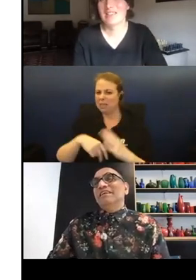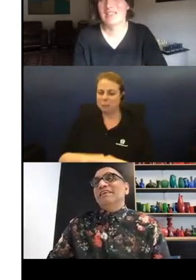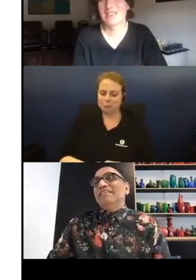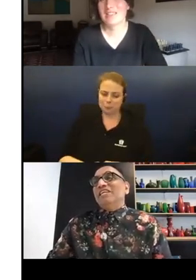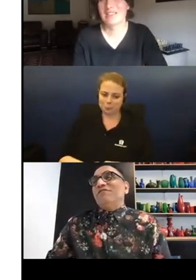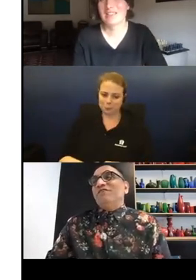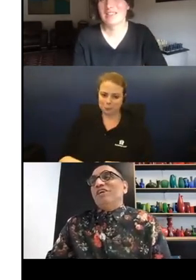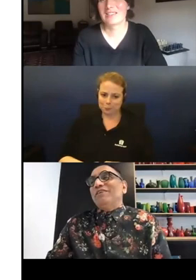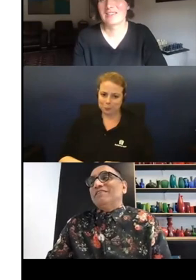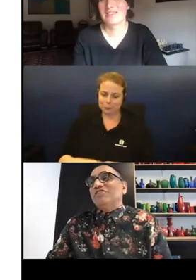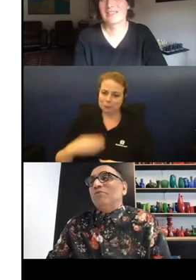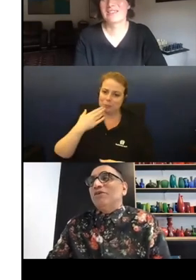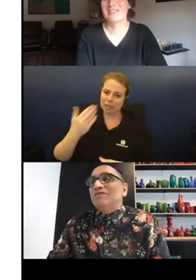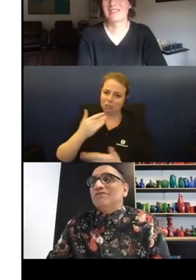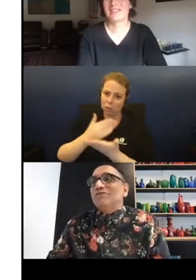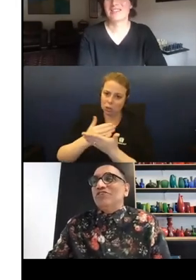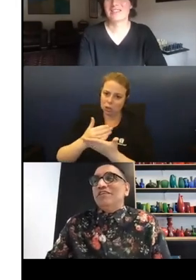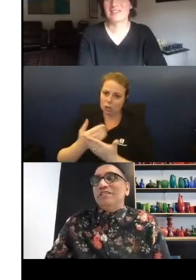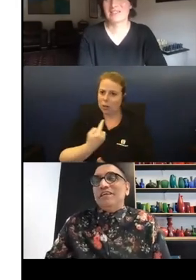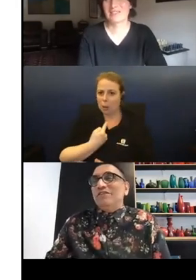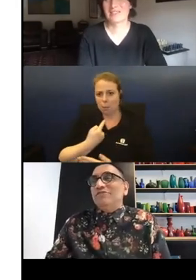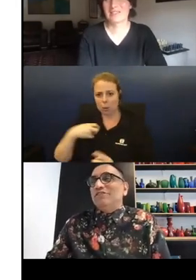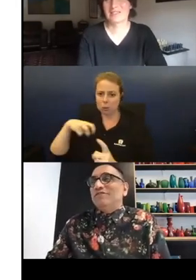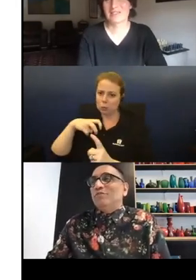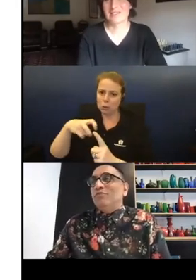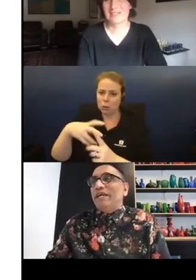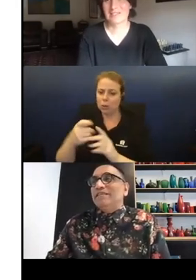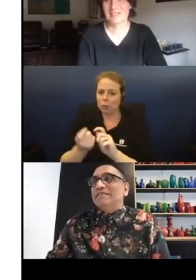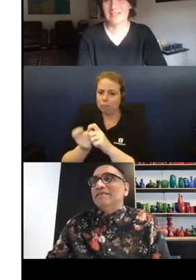thank you for sharing such a personal journey with the evolution of your practice